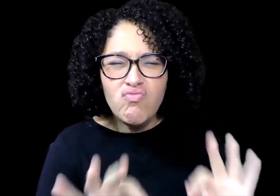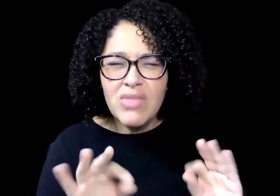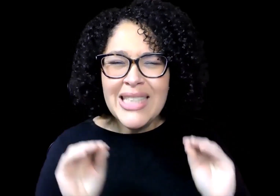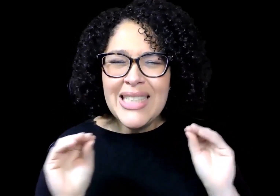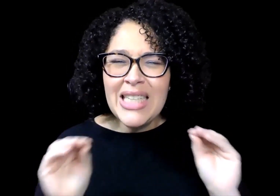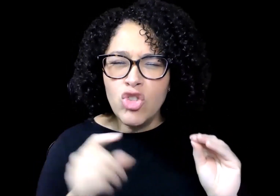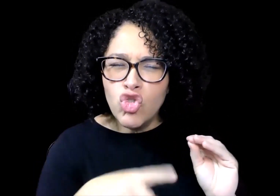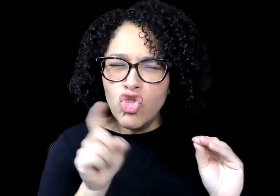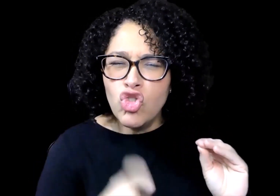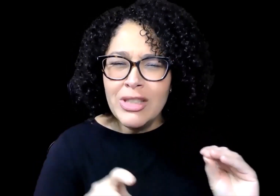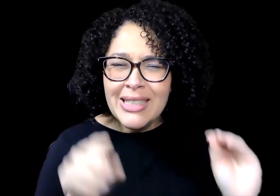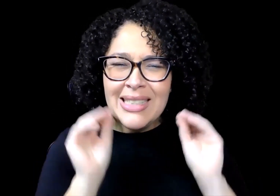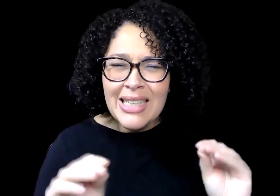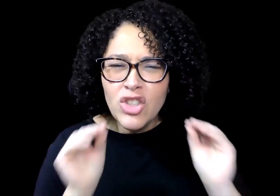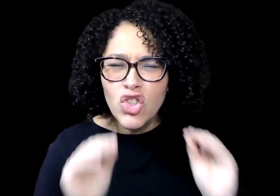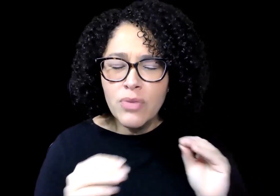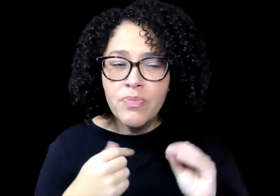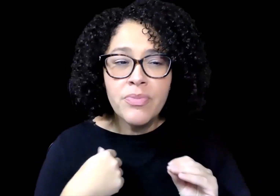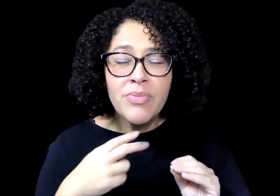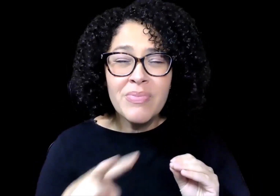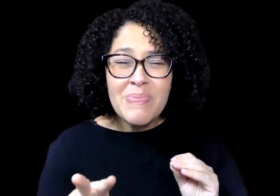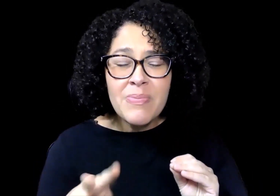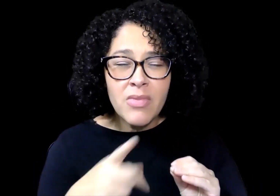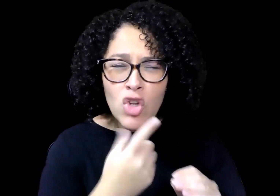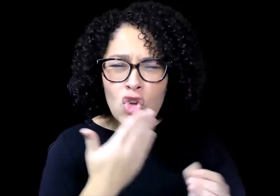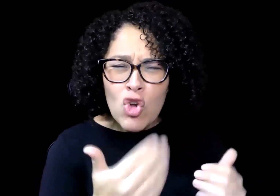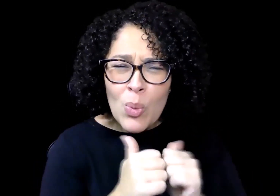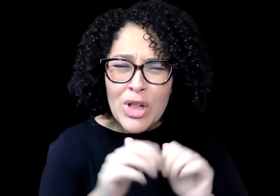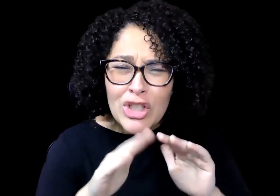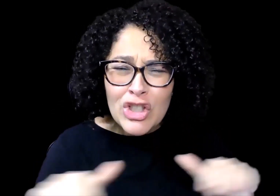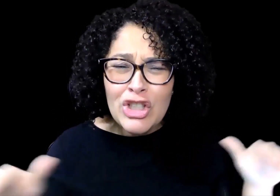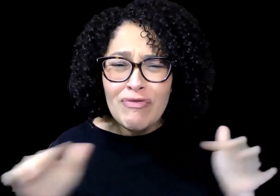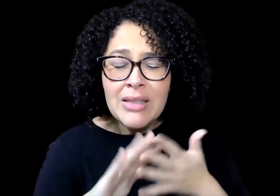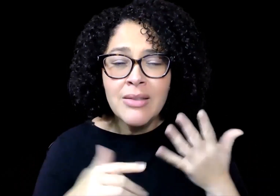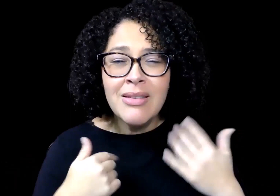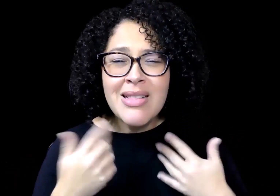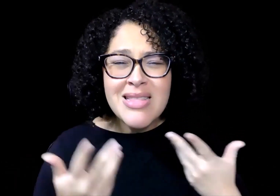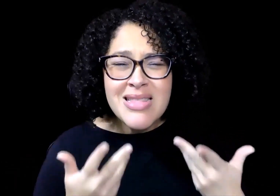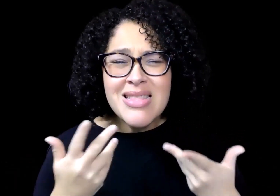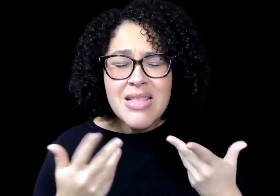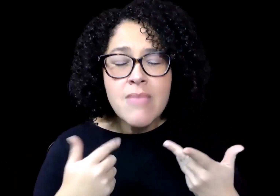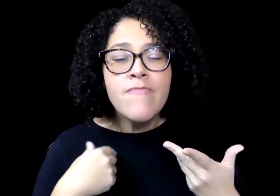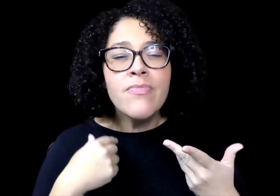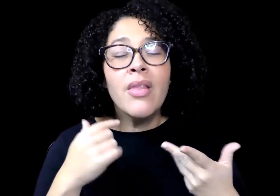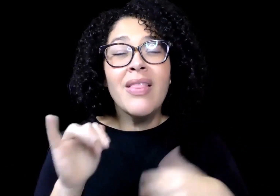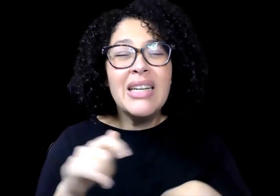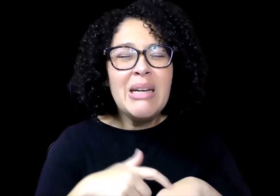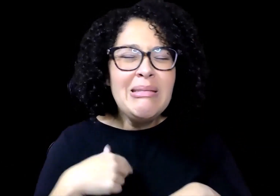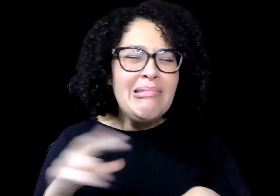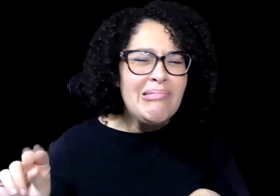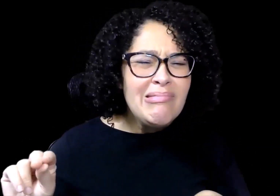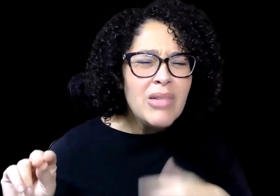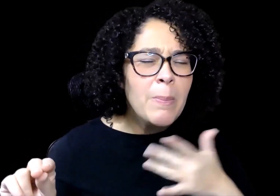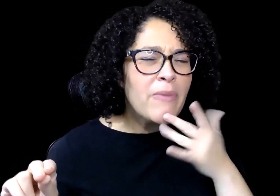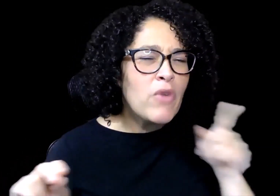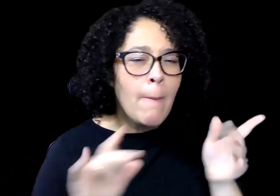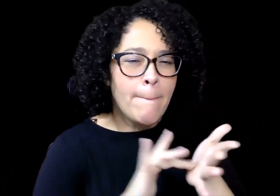job and a lot of my friends have said I'd probably be a great teacher I love being with children and